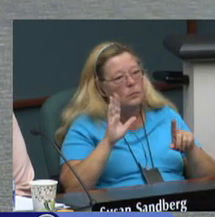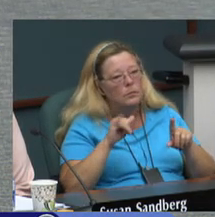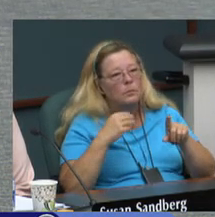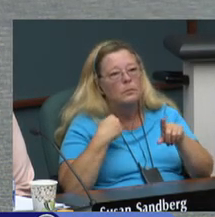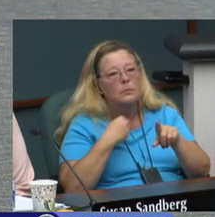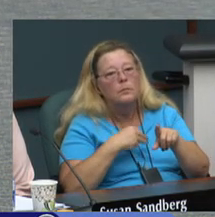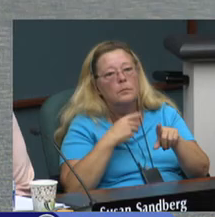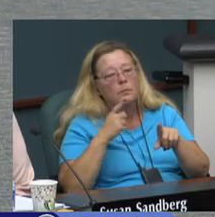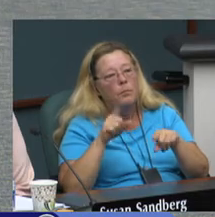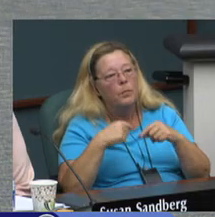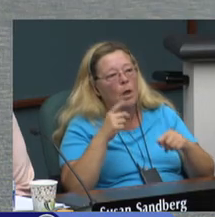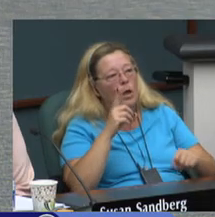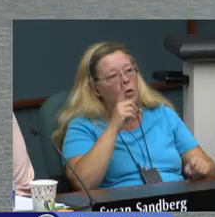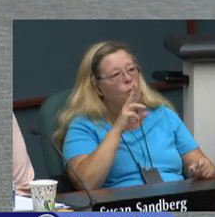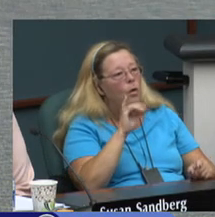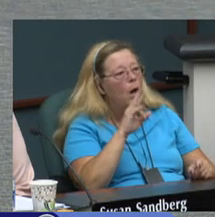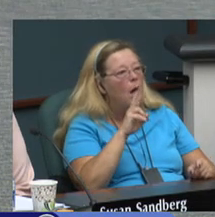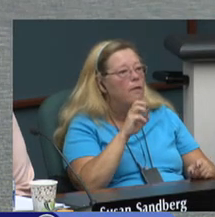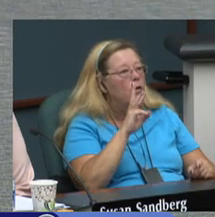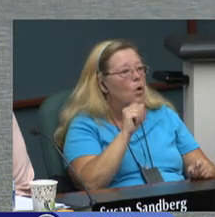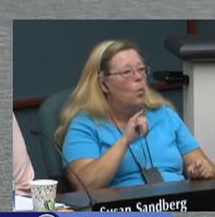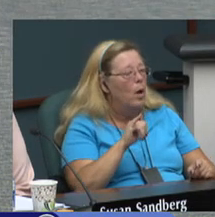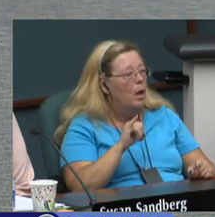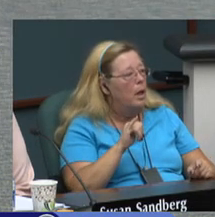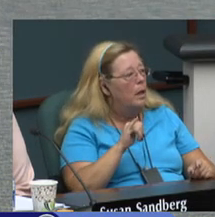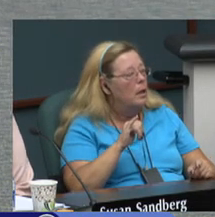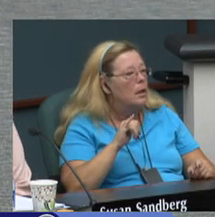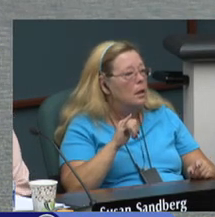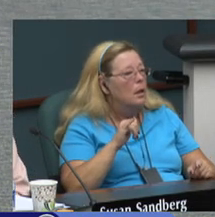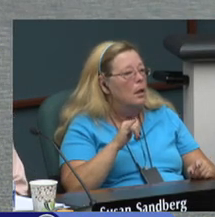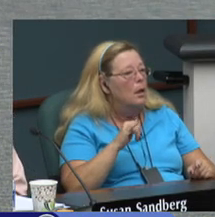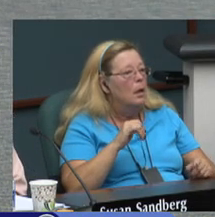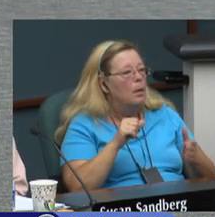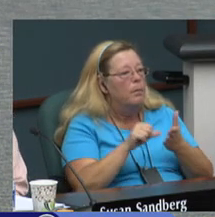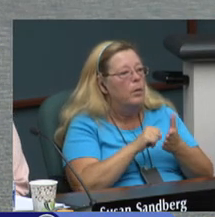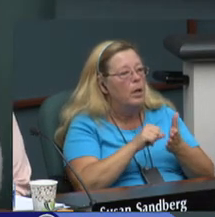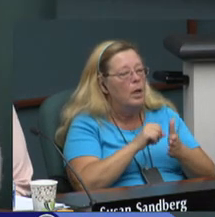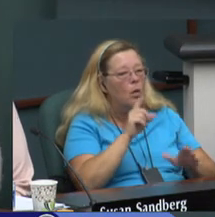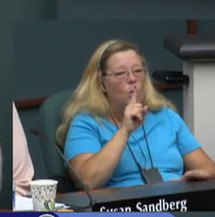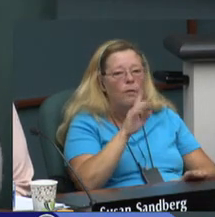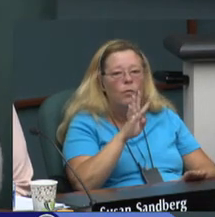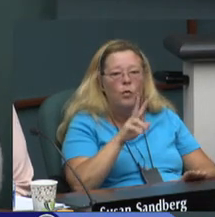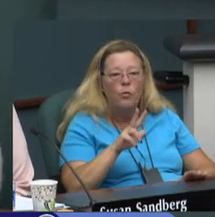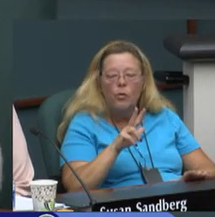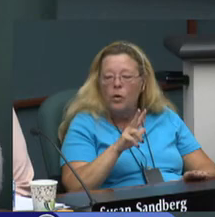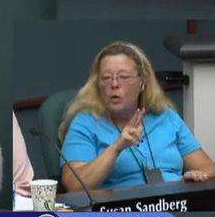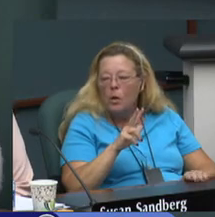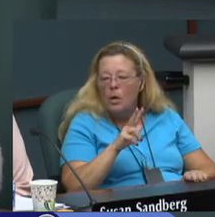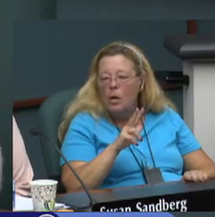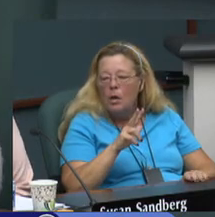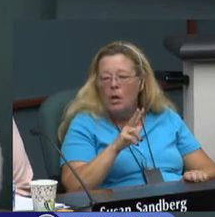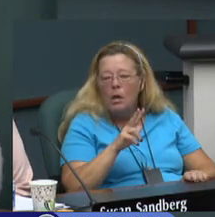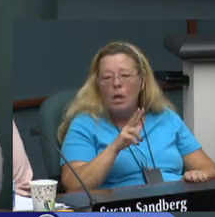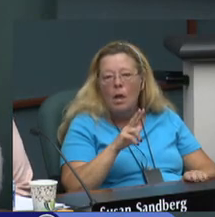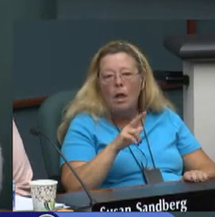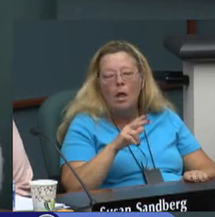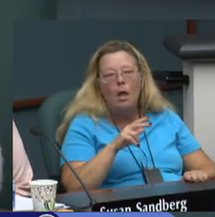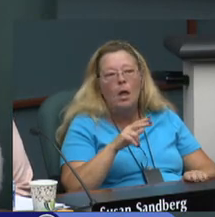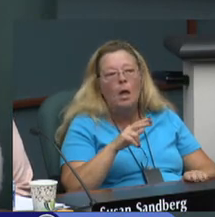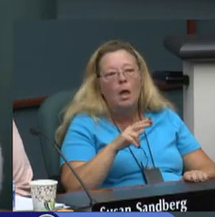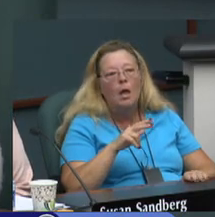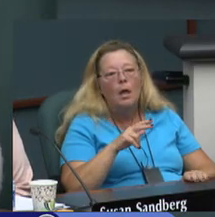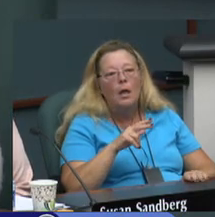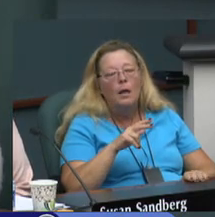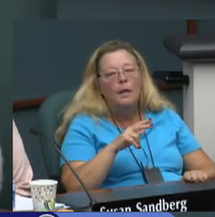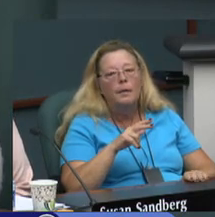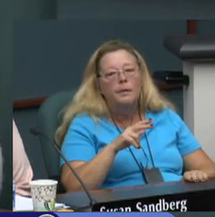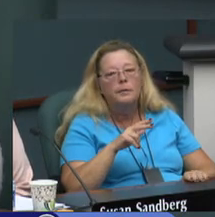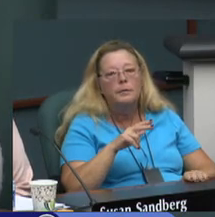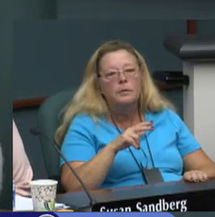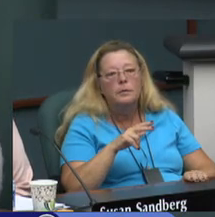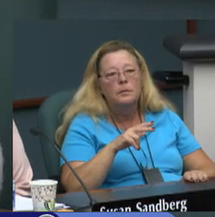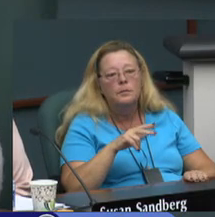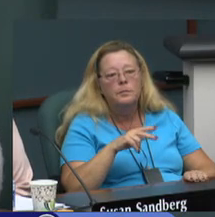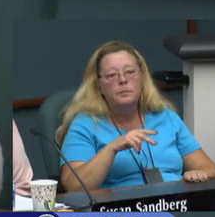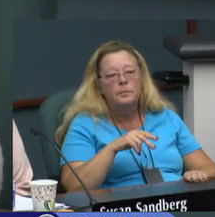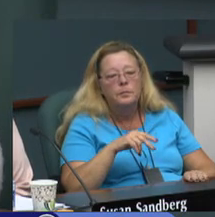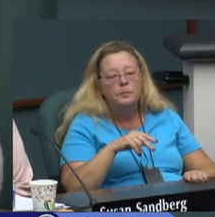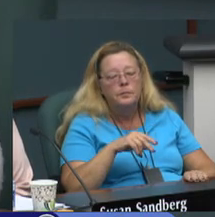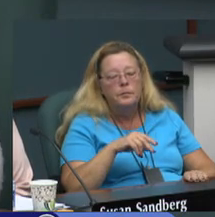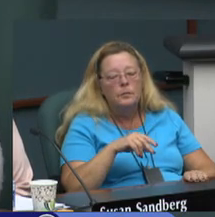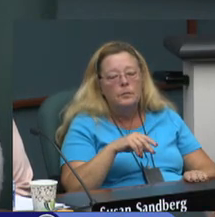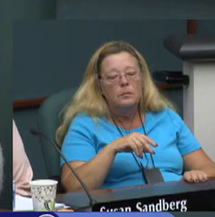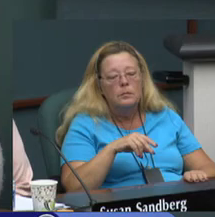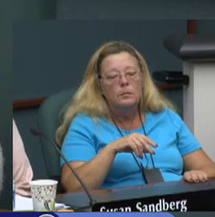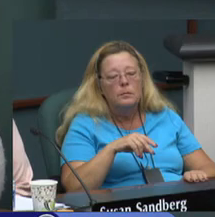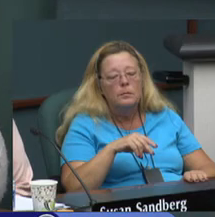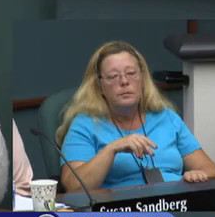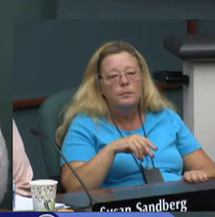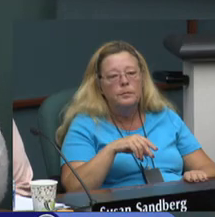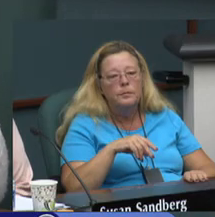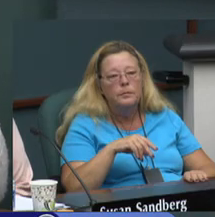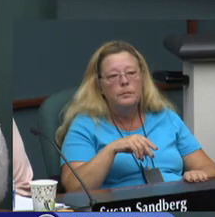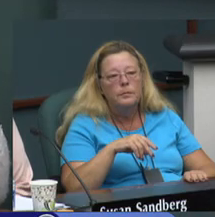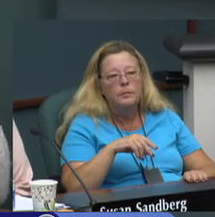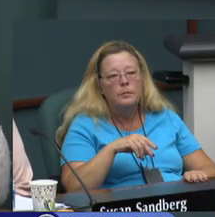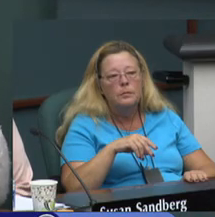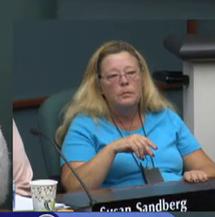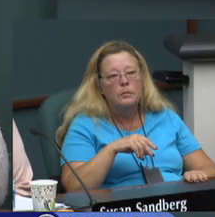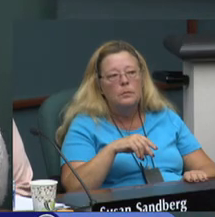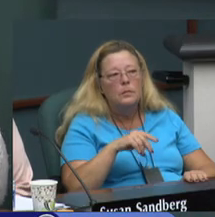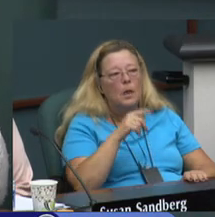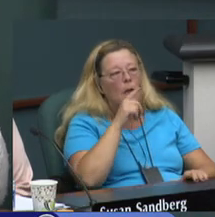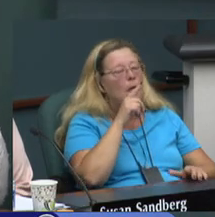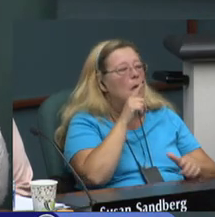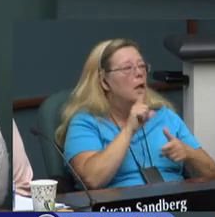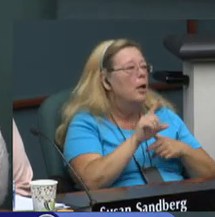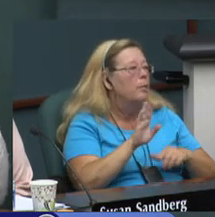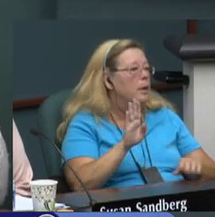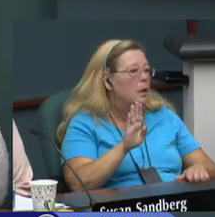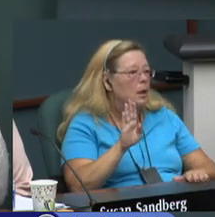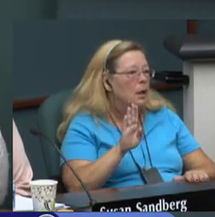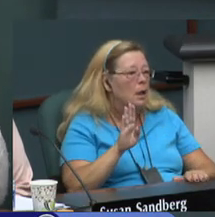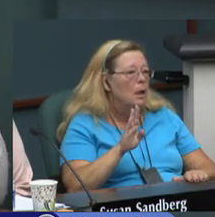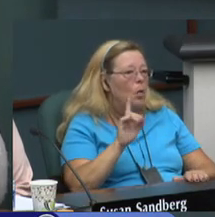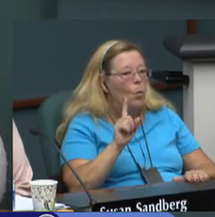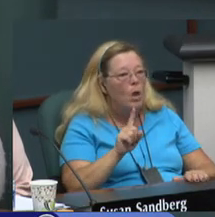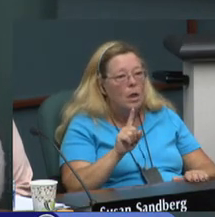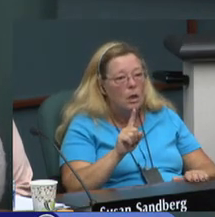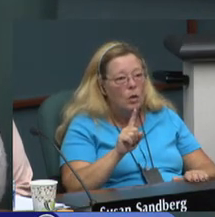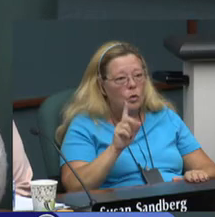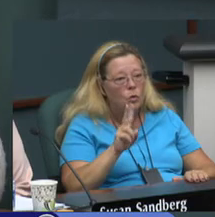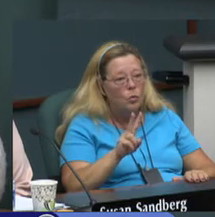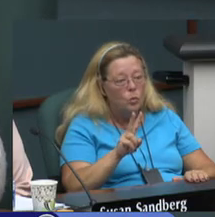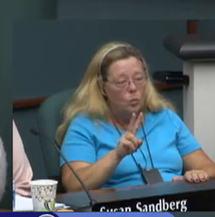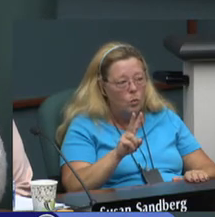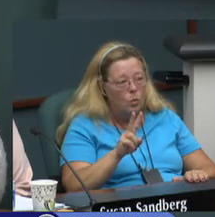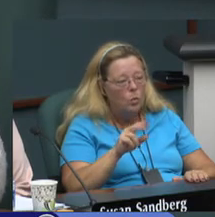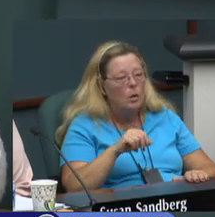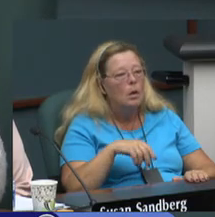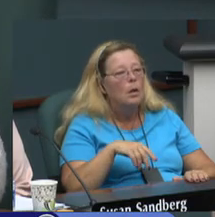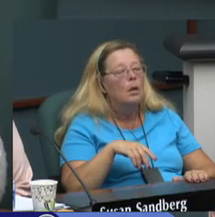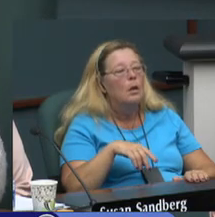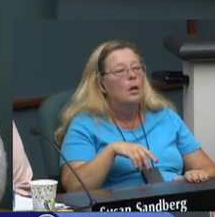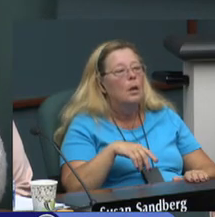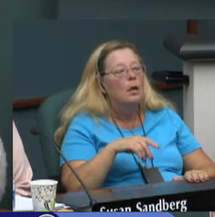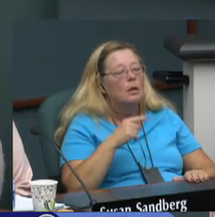driveway ruit's and page 143 is where this is addressed it letter b12 says in